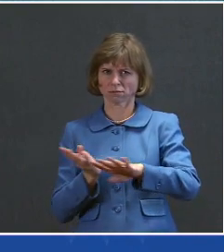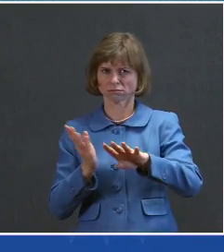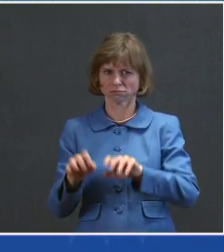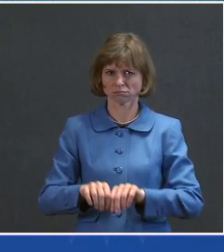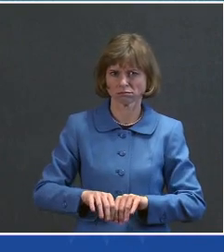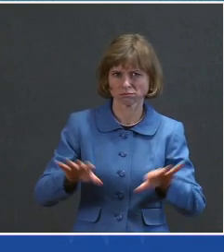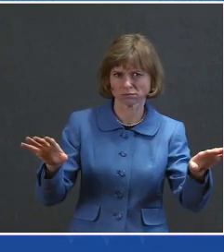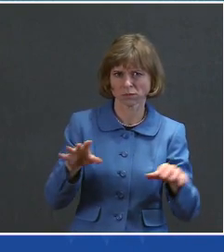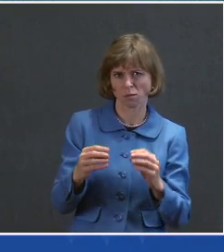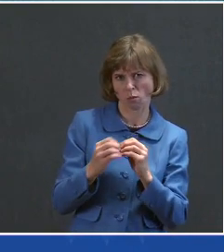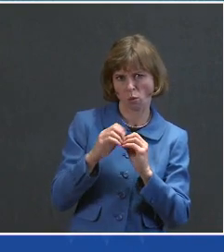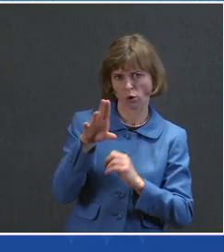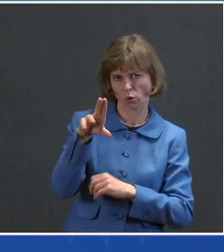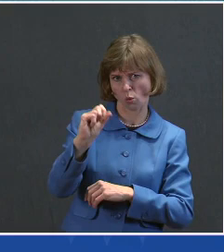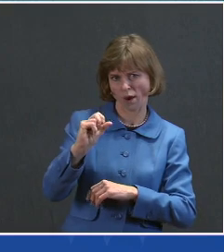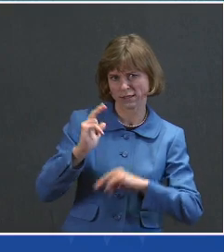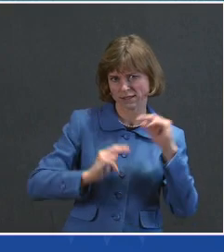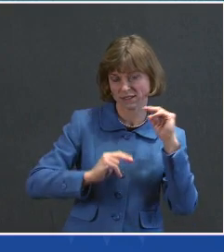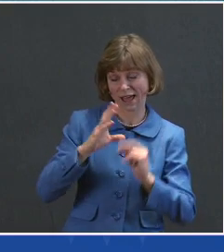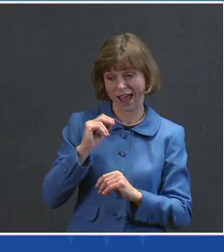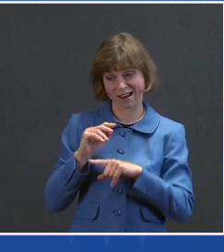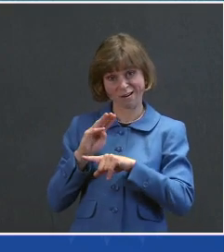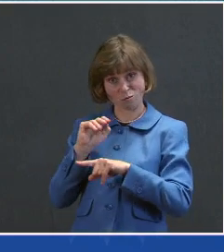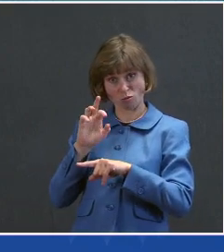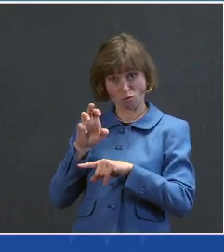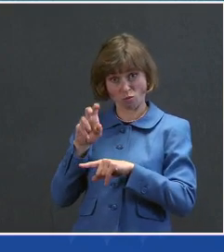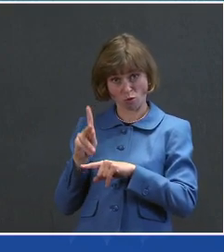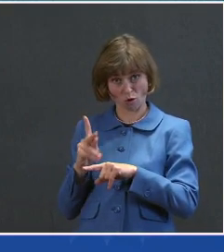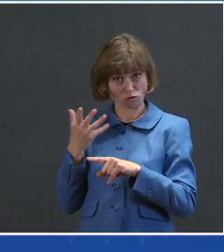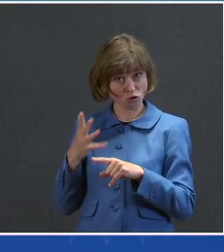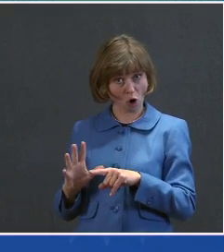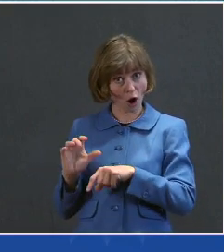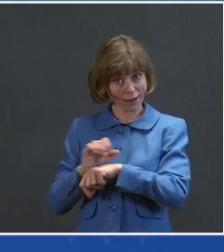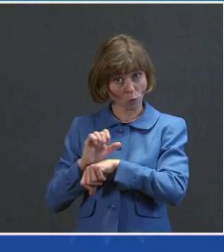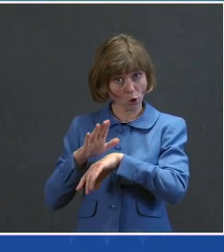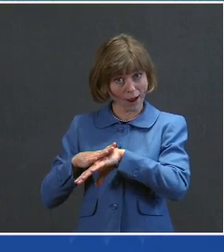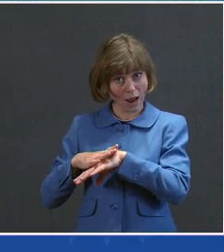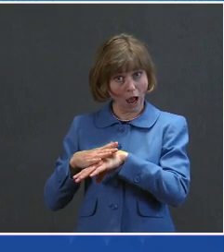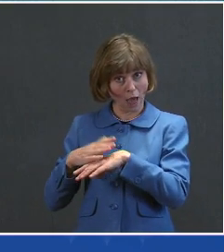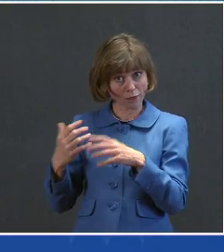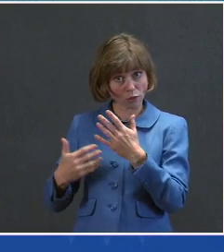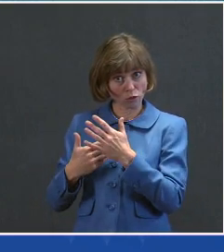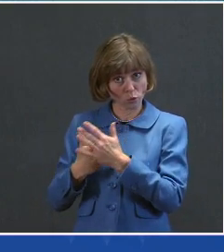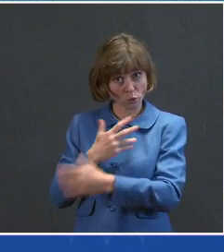And has Merck started working on this new vaccine already? Ms. Psaki: I would expect there'll be more details